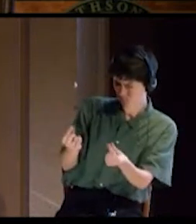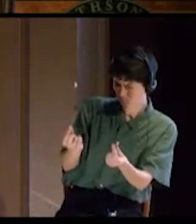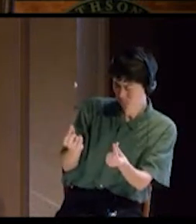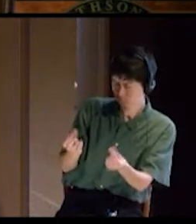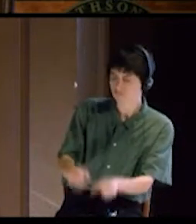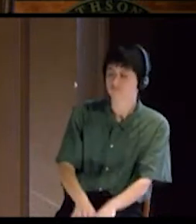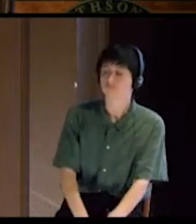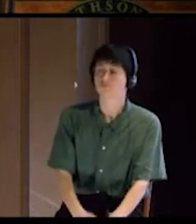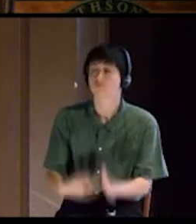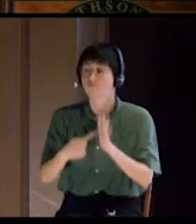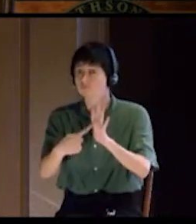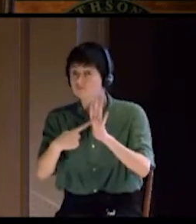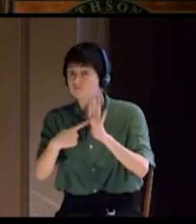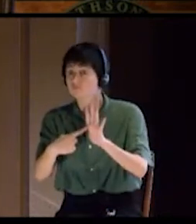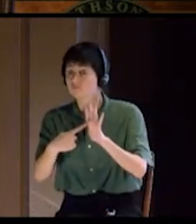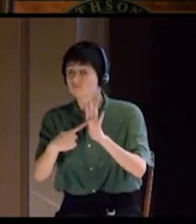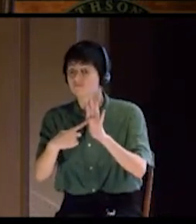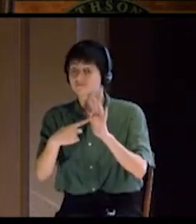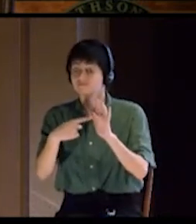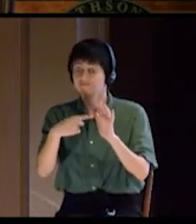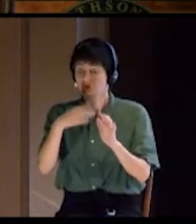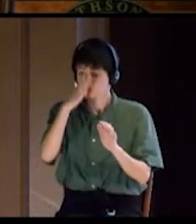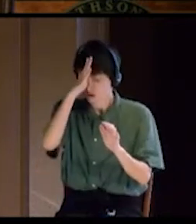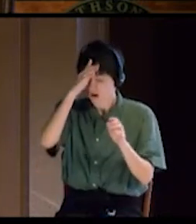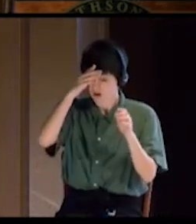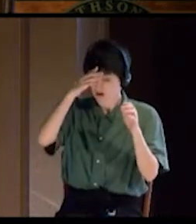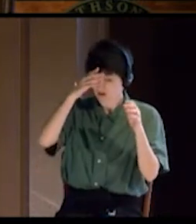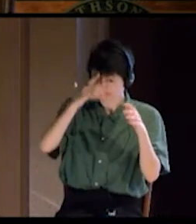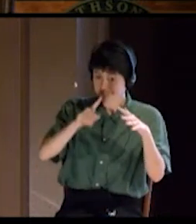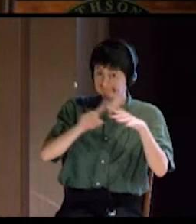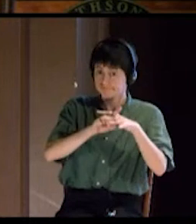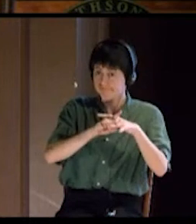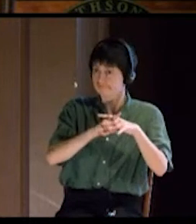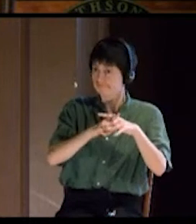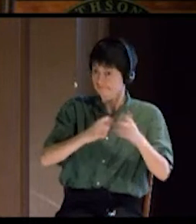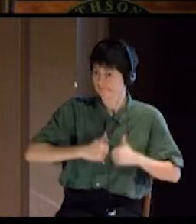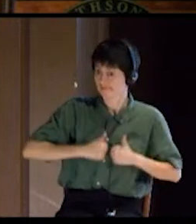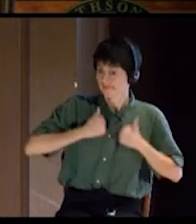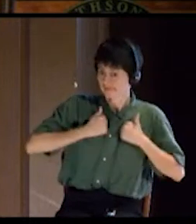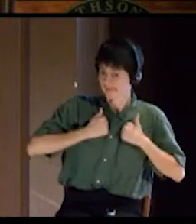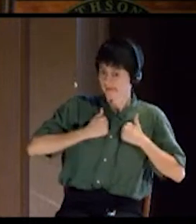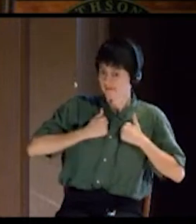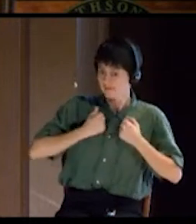when this shark came on the scene was about half a ton. By the time it went extinct,